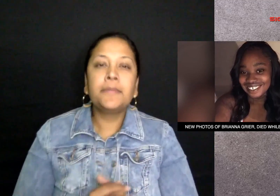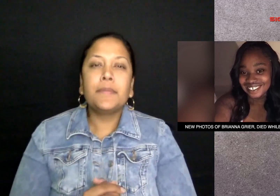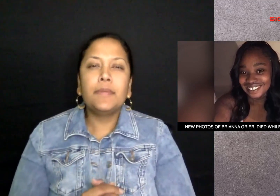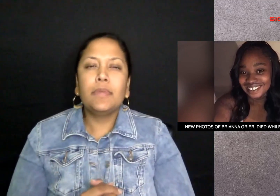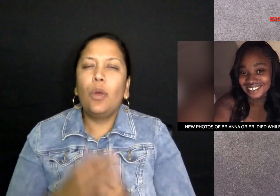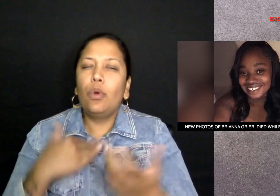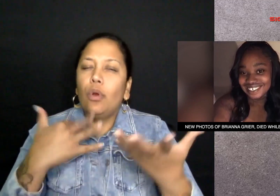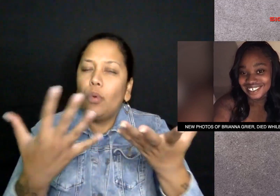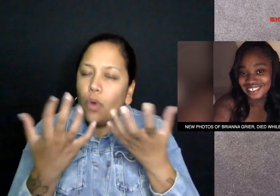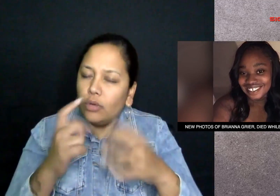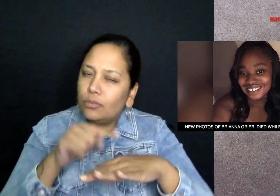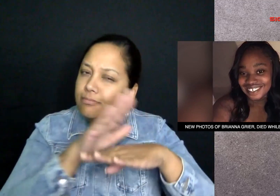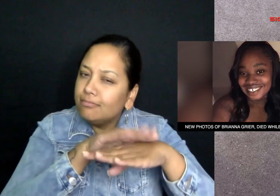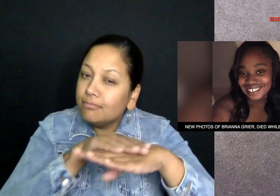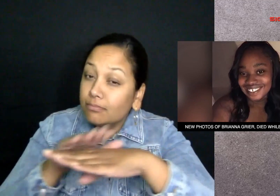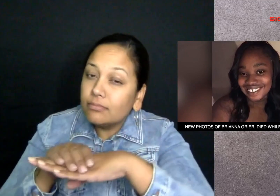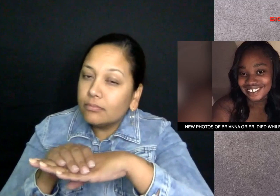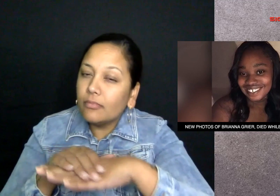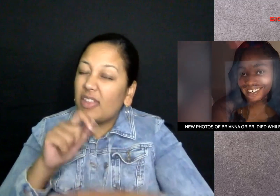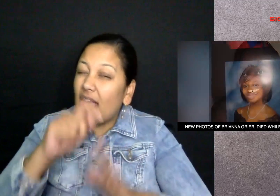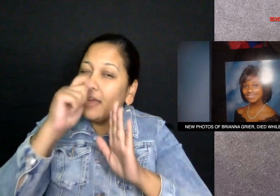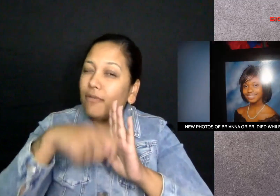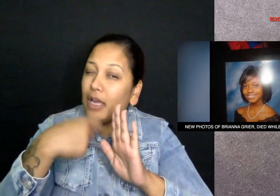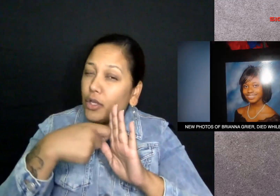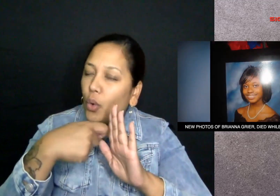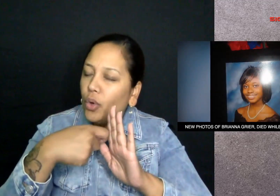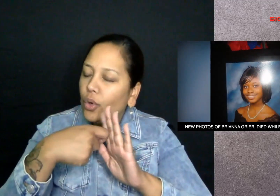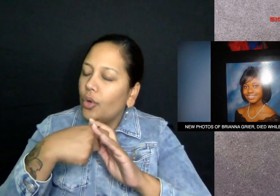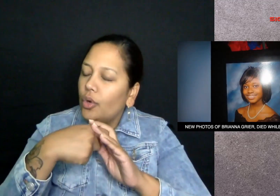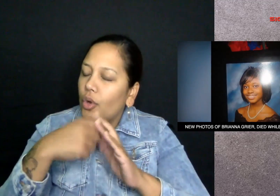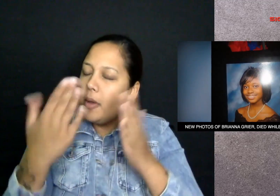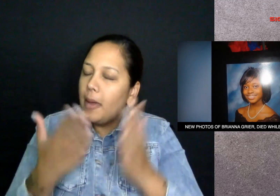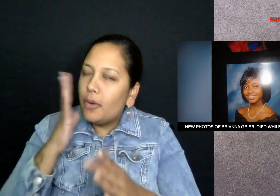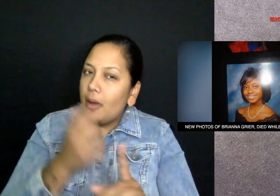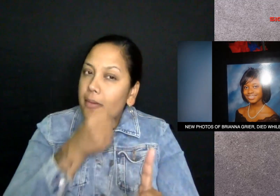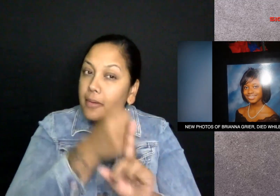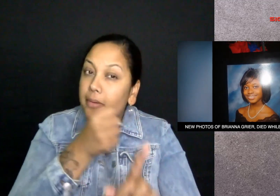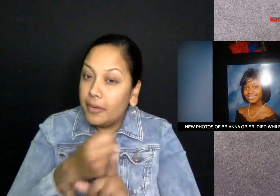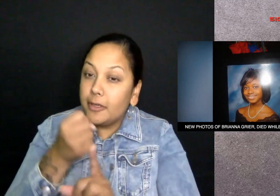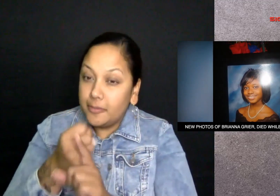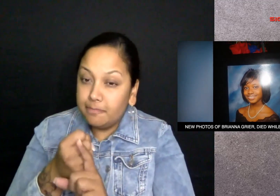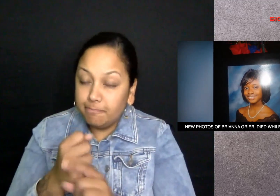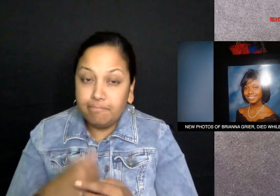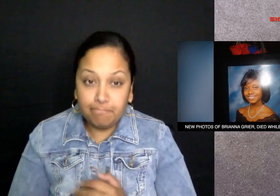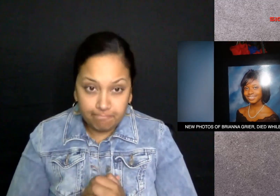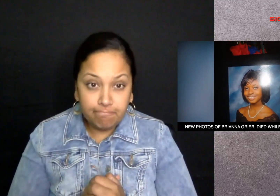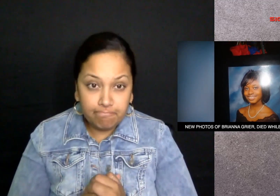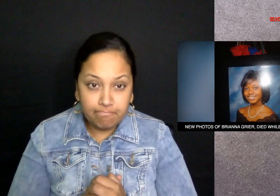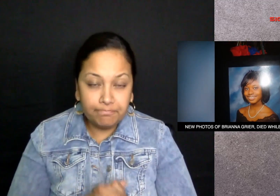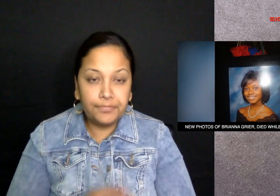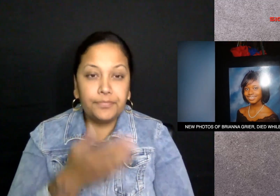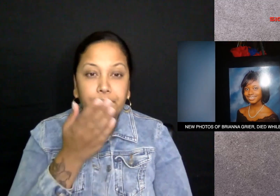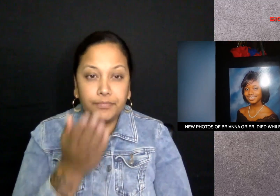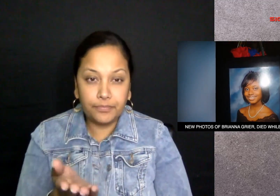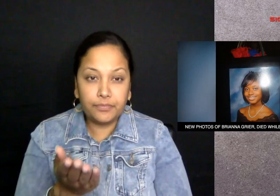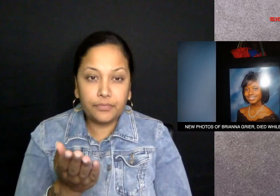we want to warn you the video may be disturbing to some viewers